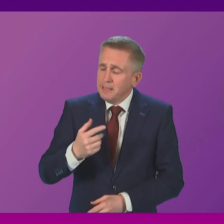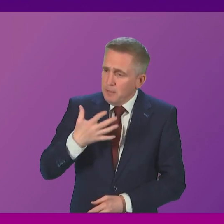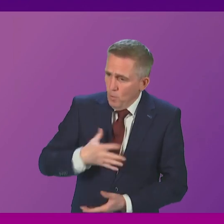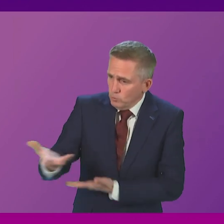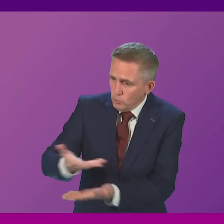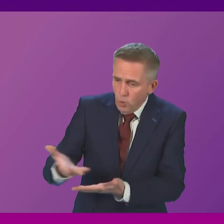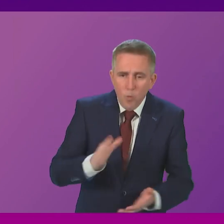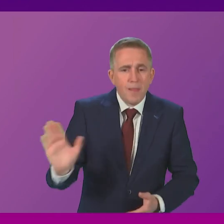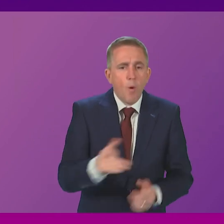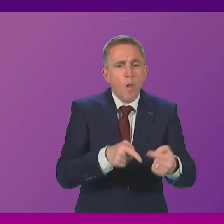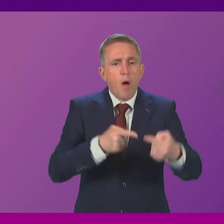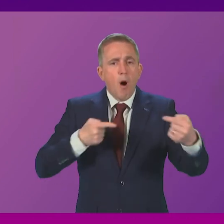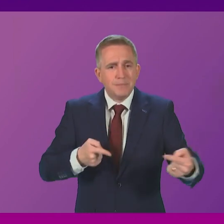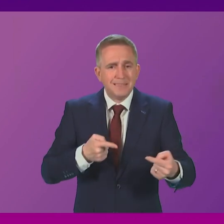I welcome that—he has my number.